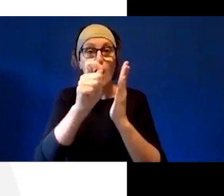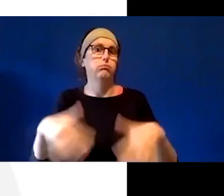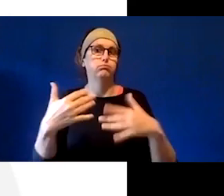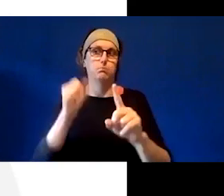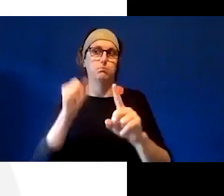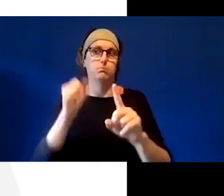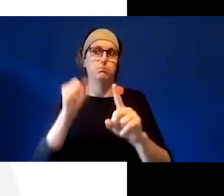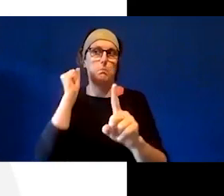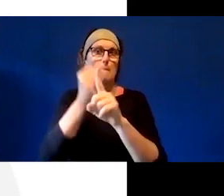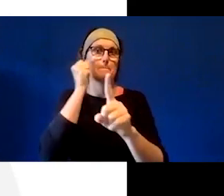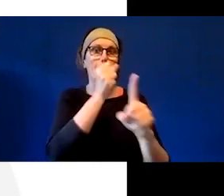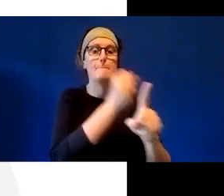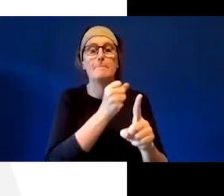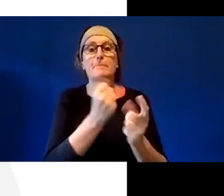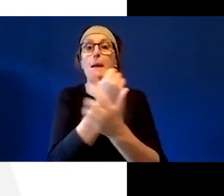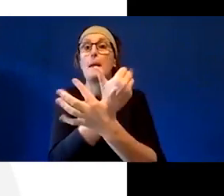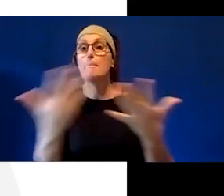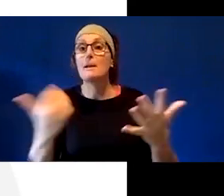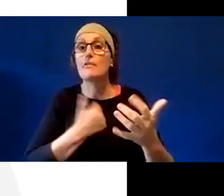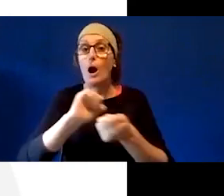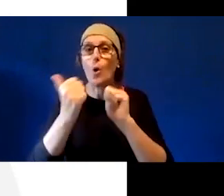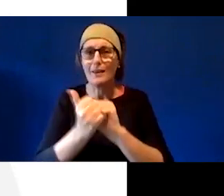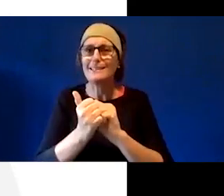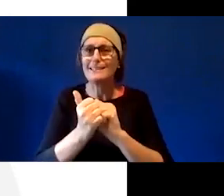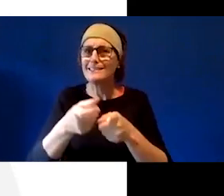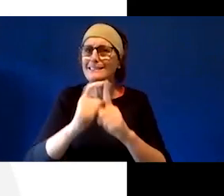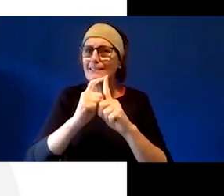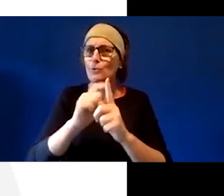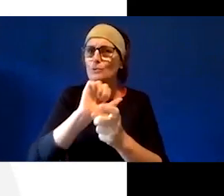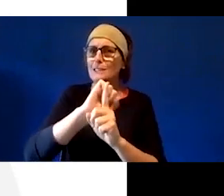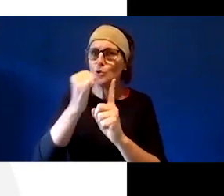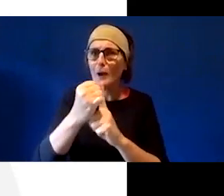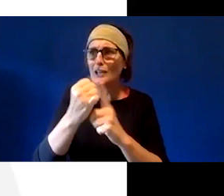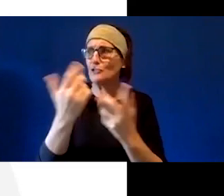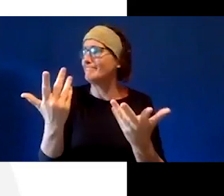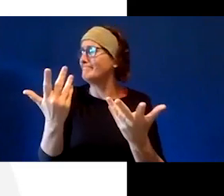So many of our colleagues are in very difficult situations with limited options. So,